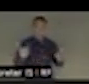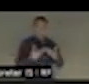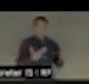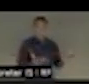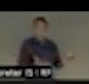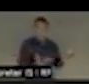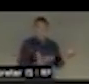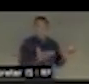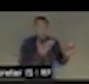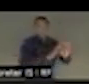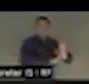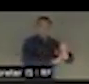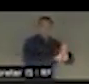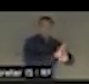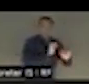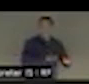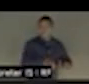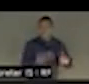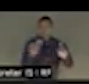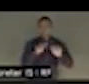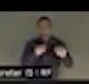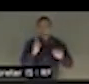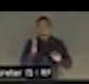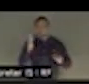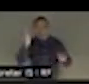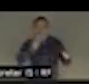of hearing organizations that we work together will also believe that we need